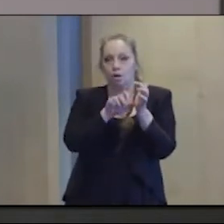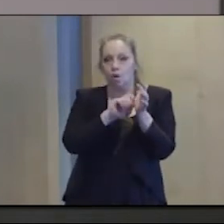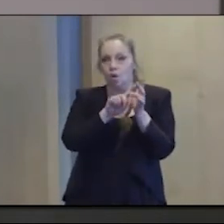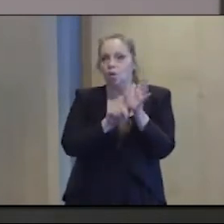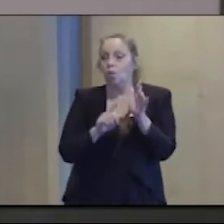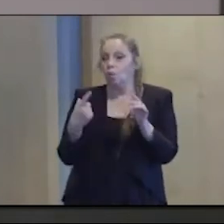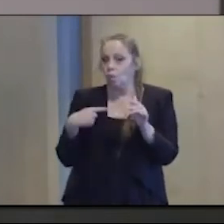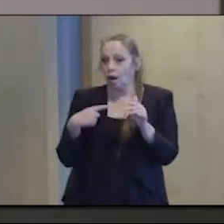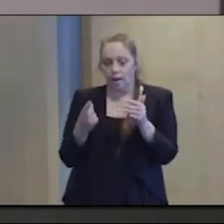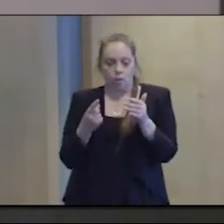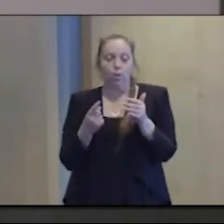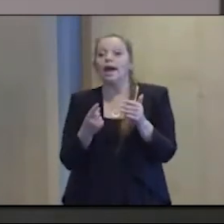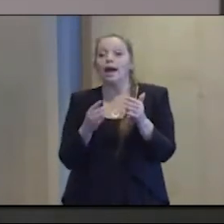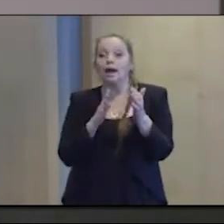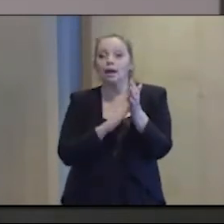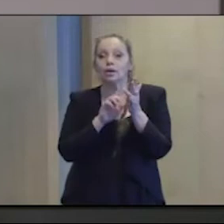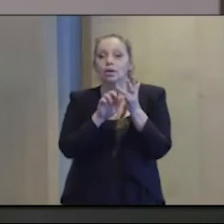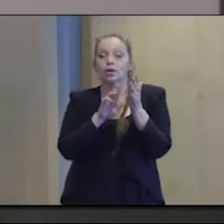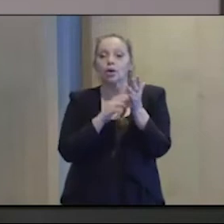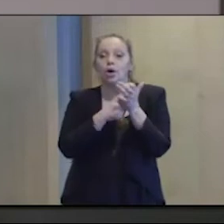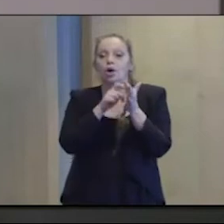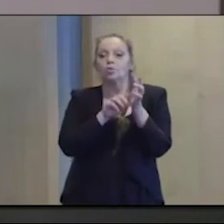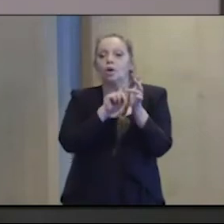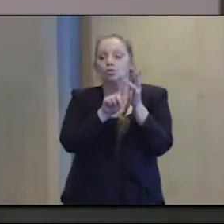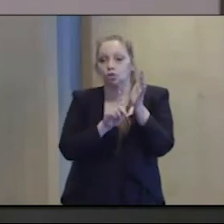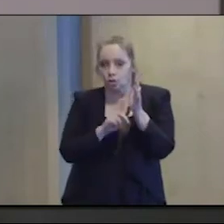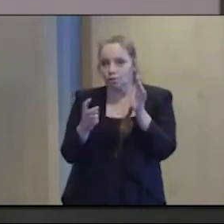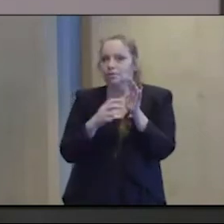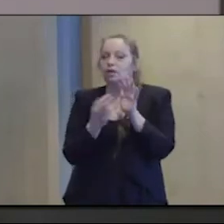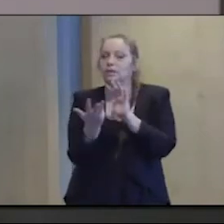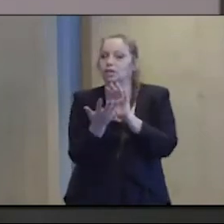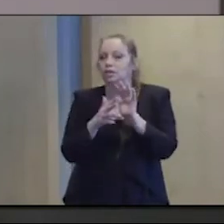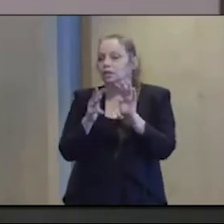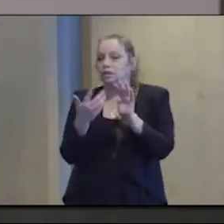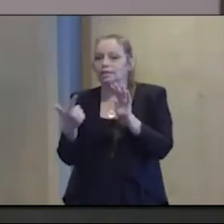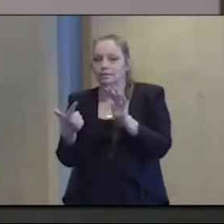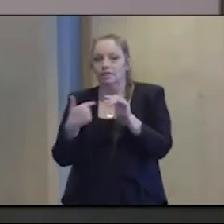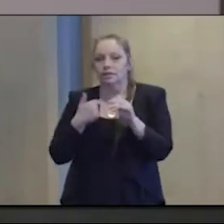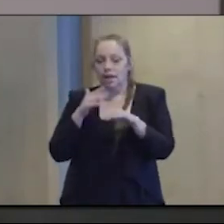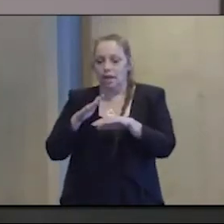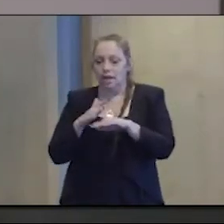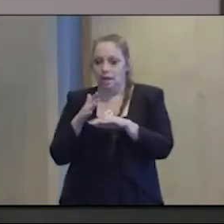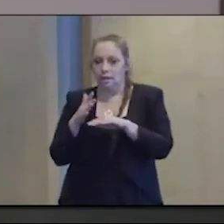the Montreal protocol which was signed in 1987 and came forth came into force in 1989 and that